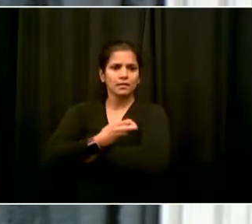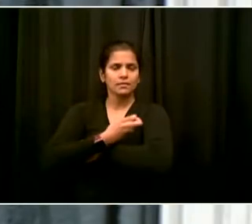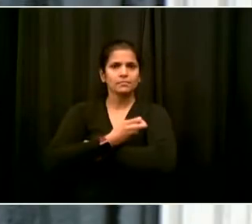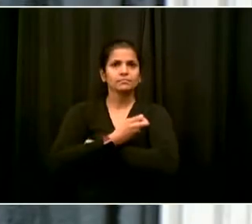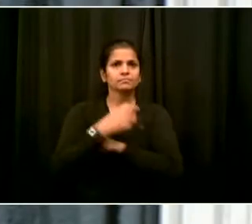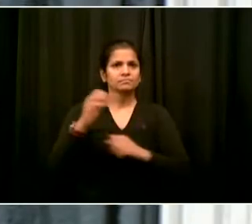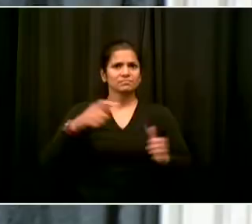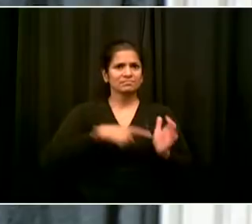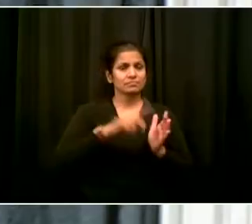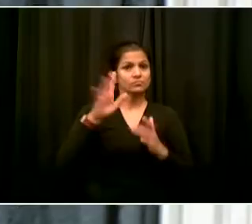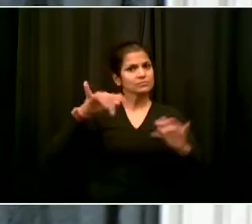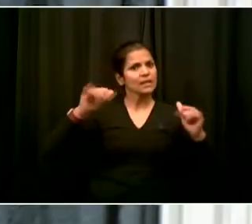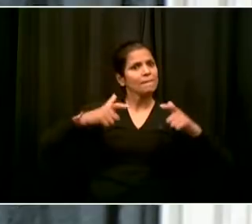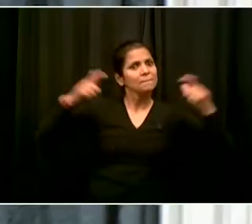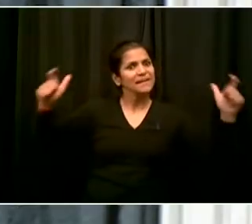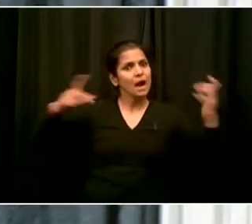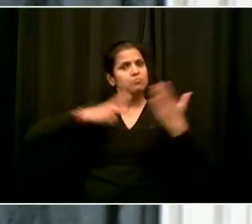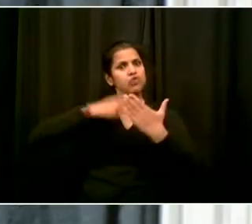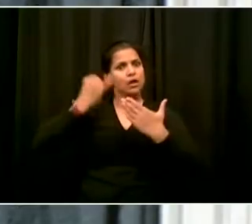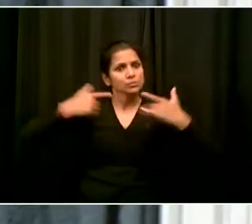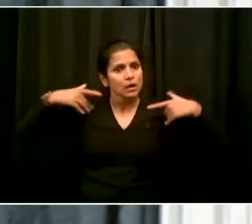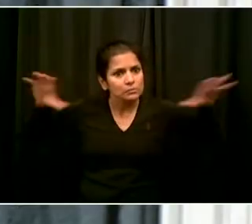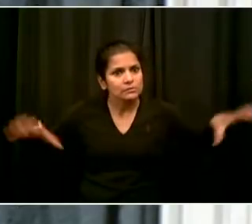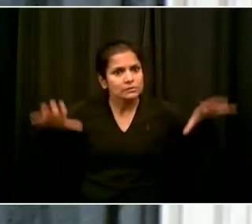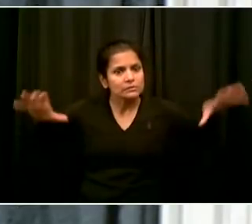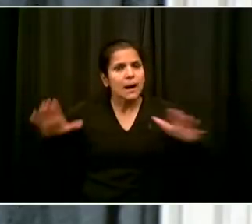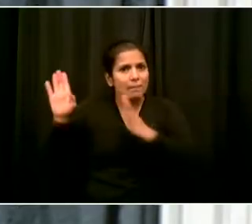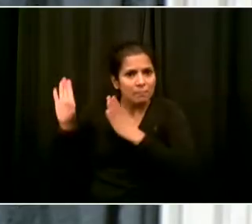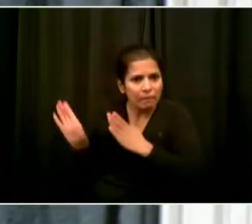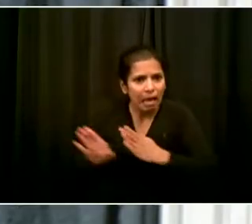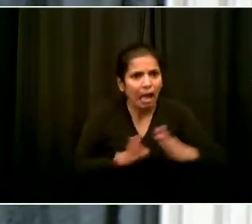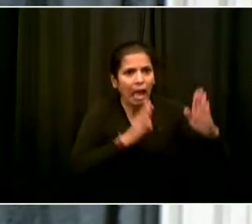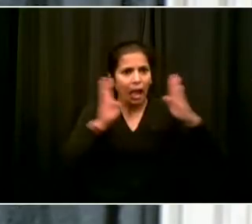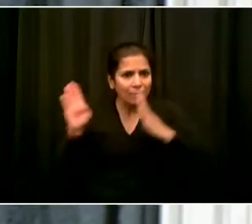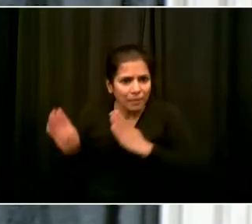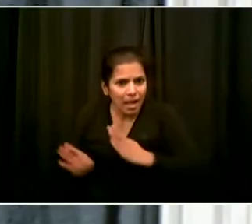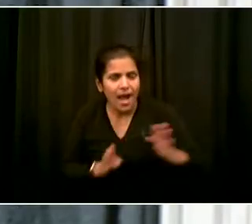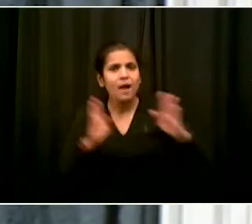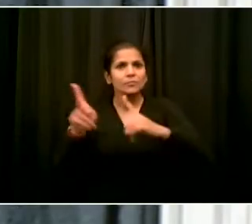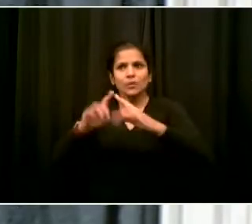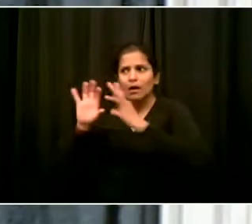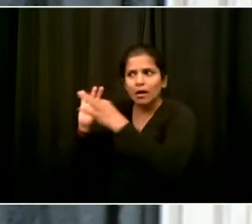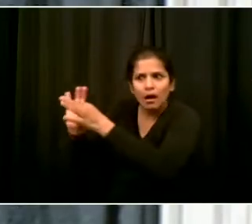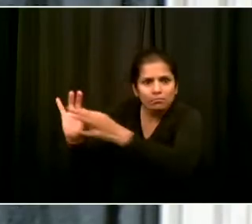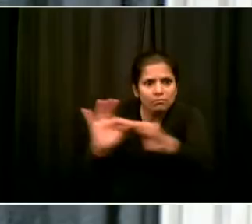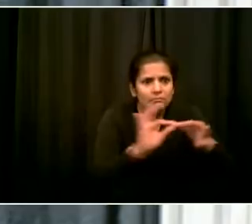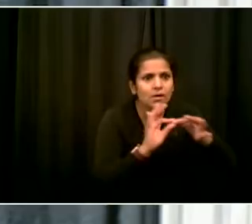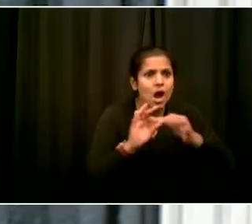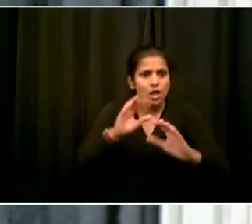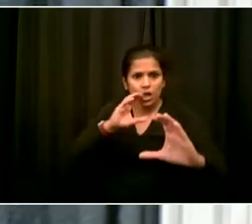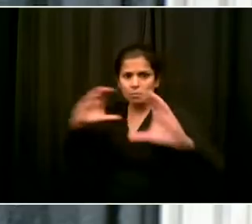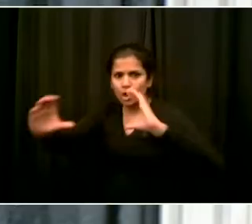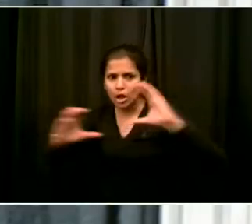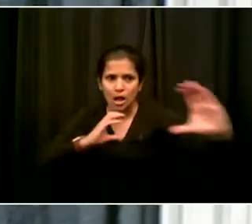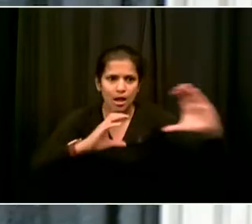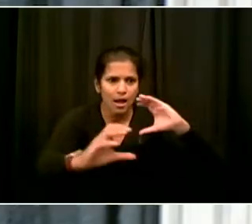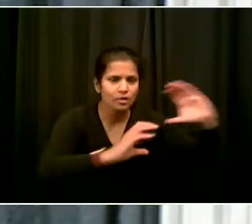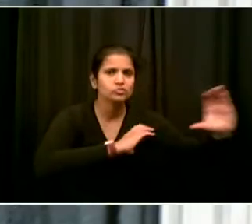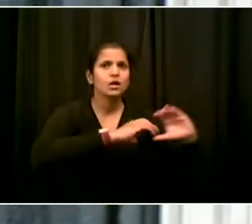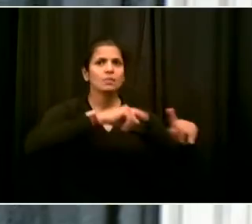PROVIDERS, COMMUNITY HEALTH CENTERS AND INDEPENDENT PHARMACIES ACROSS THE CITY. WE WILL BE PROVIDING EVERYTHING FROM TECHNICAL ASSISTANCE TO RESOURCES FOR STORING AND